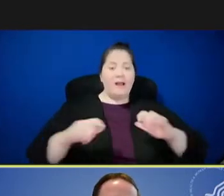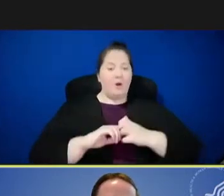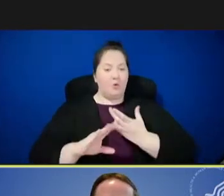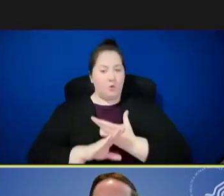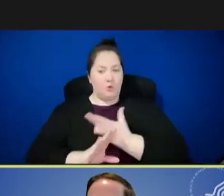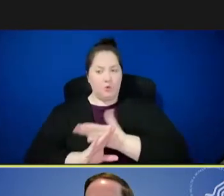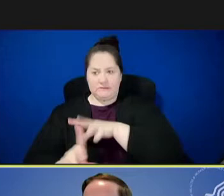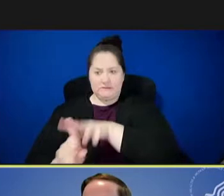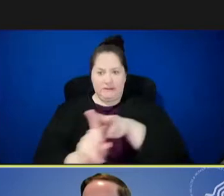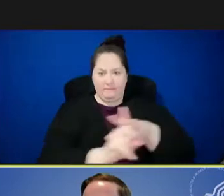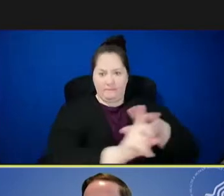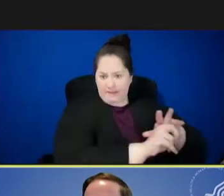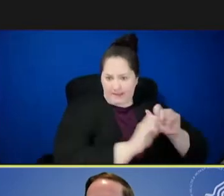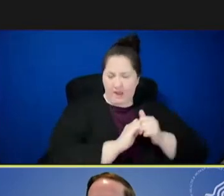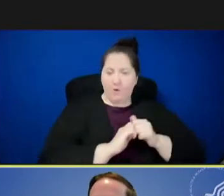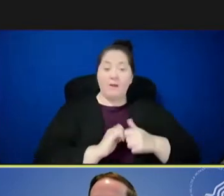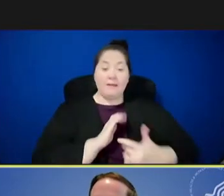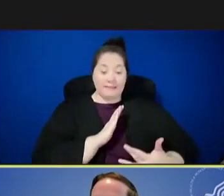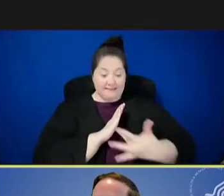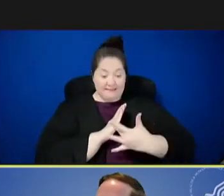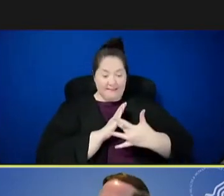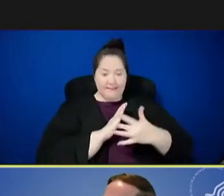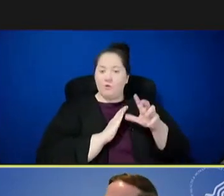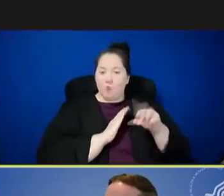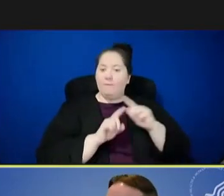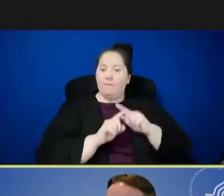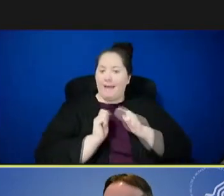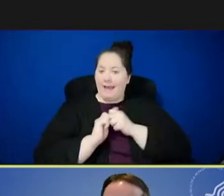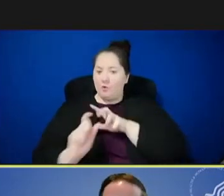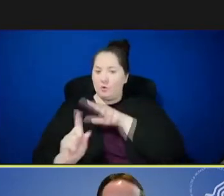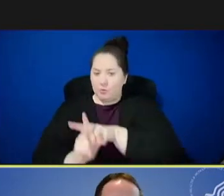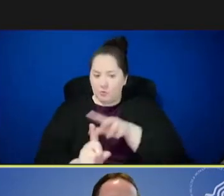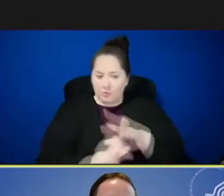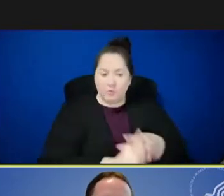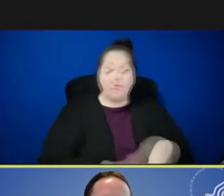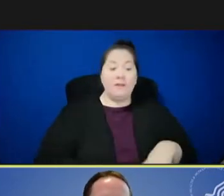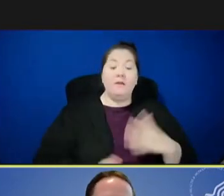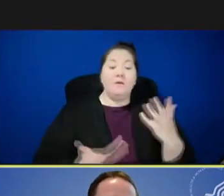not necessarily the technique. So when we look at risk management for artificial intelligence,